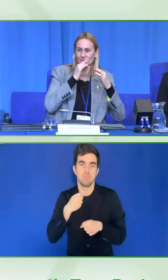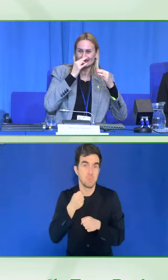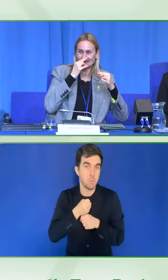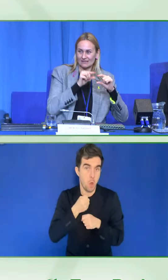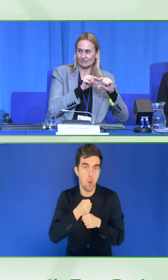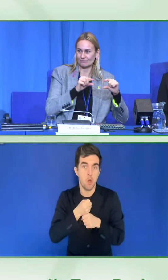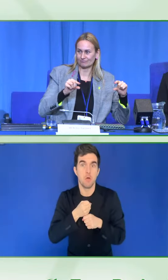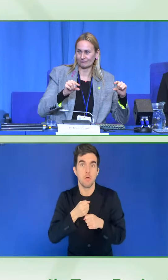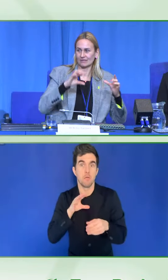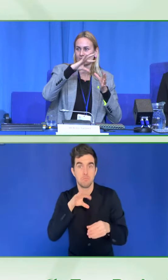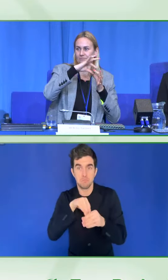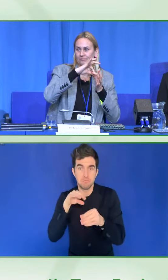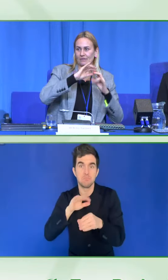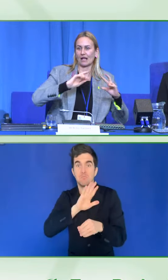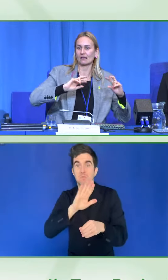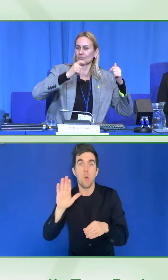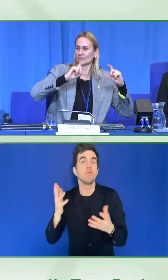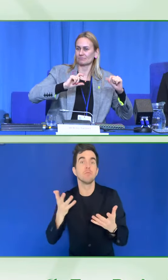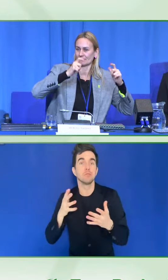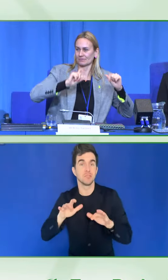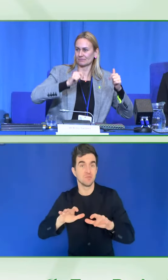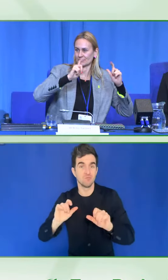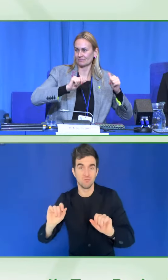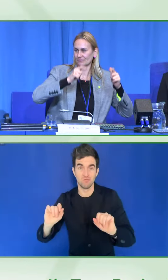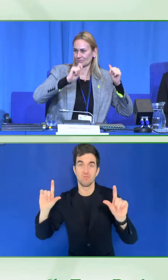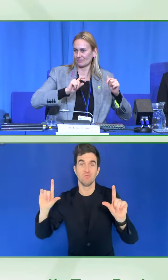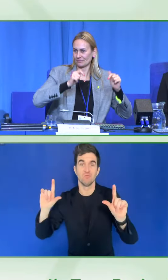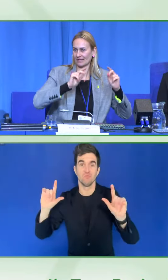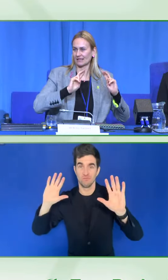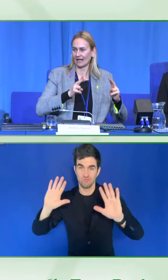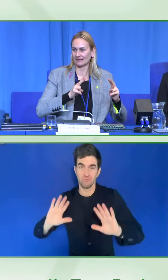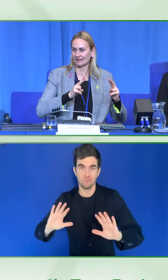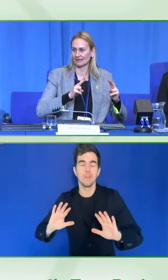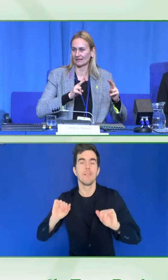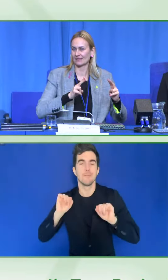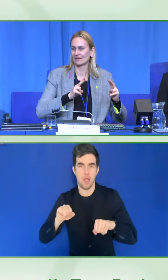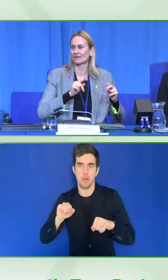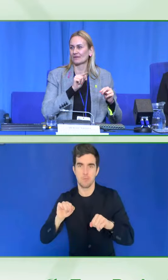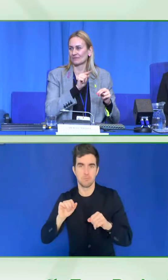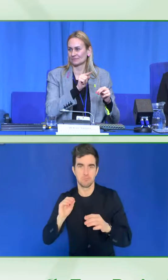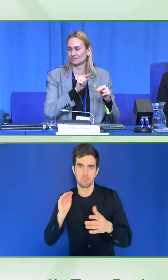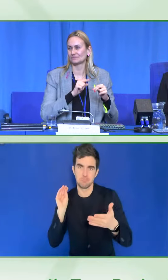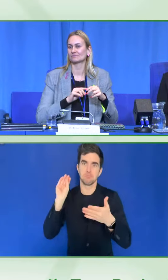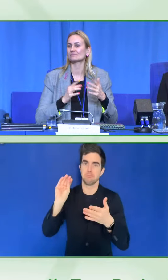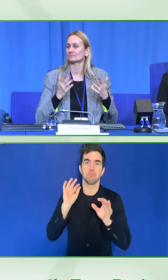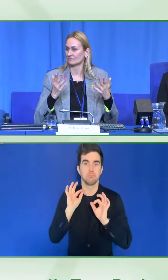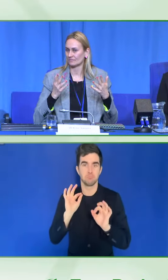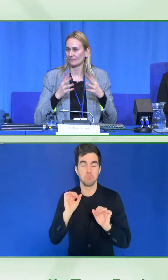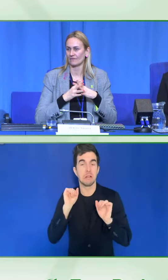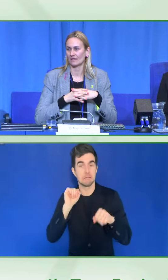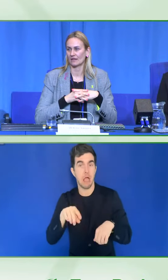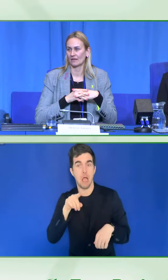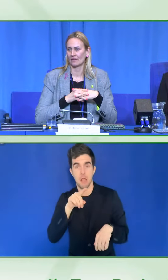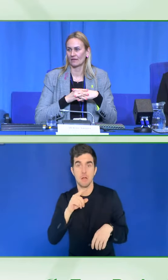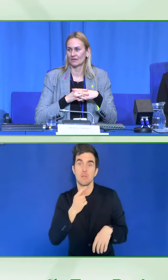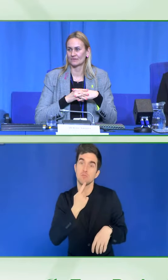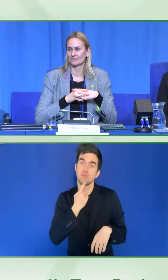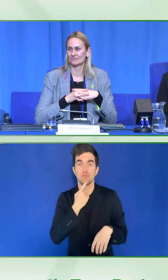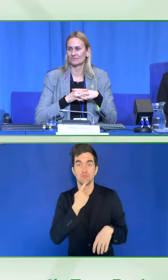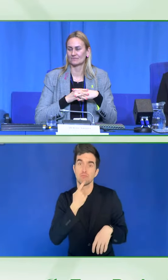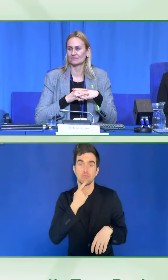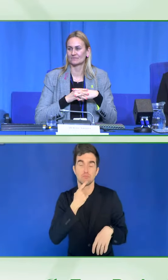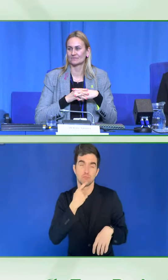How they can access text information.